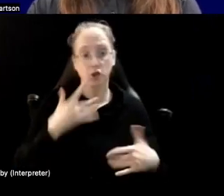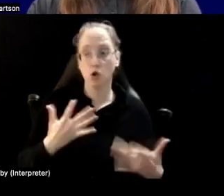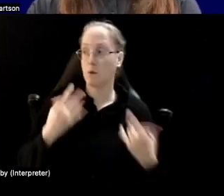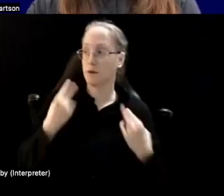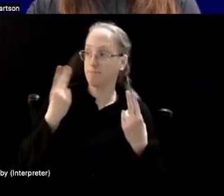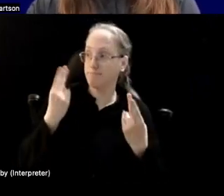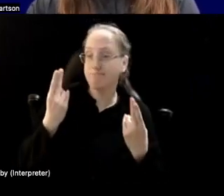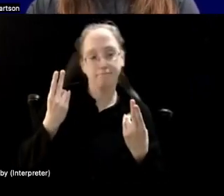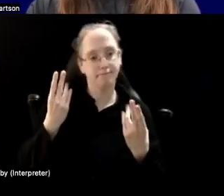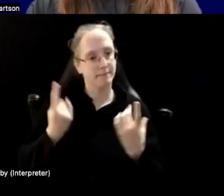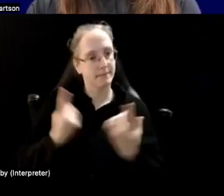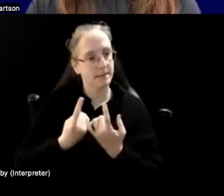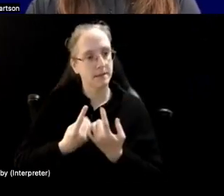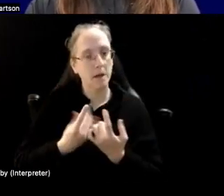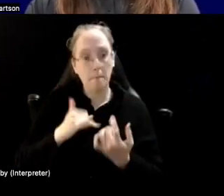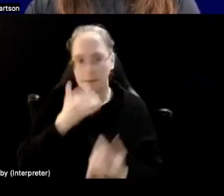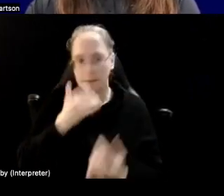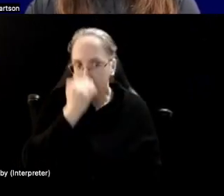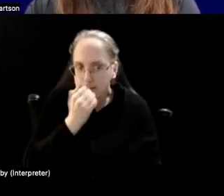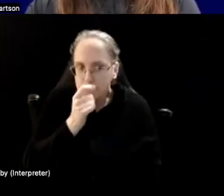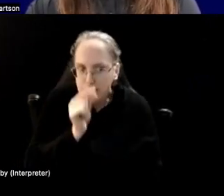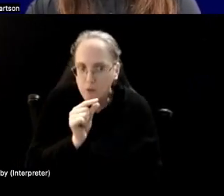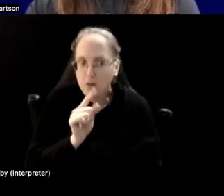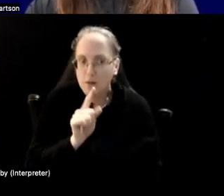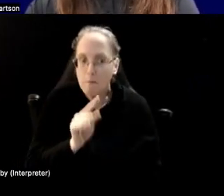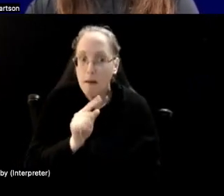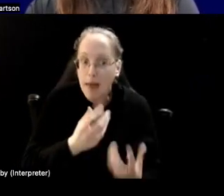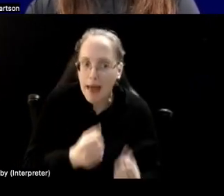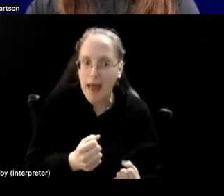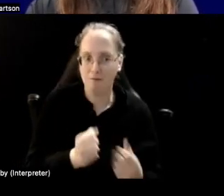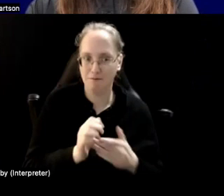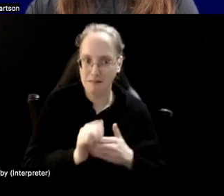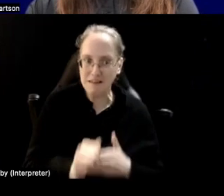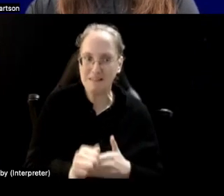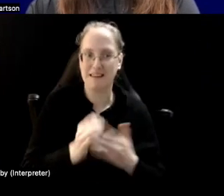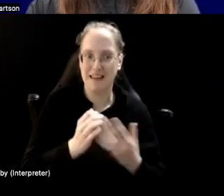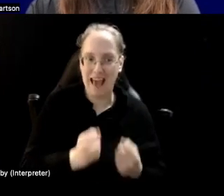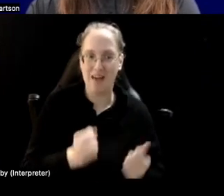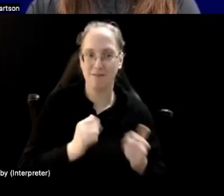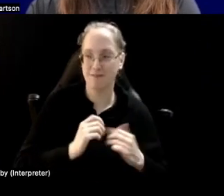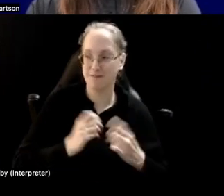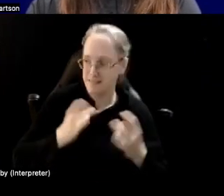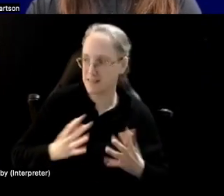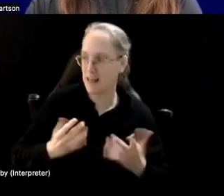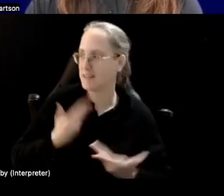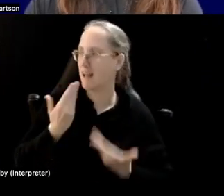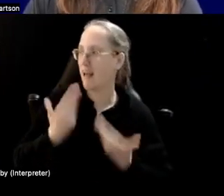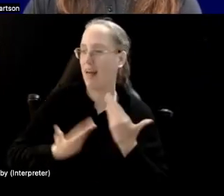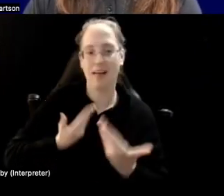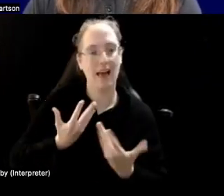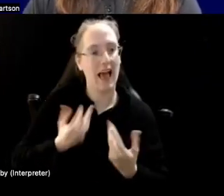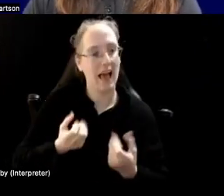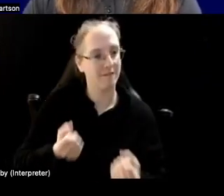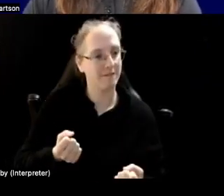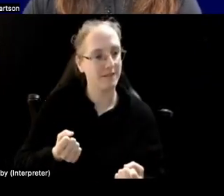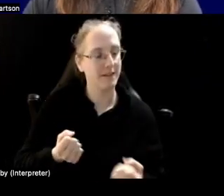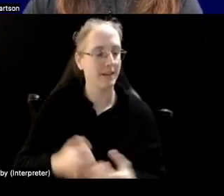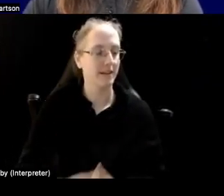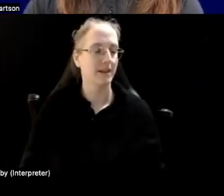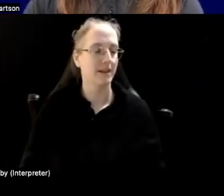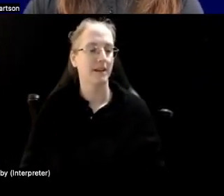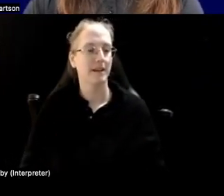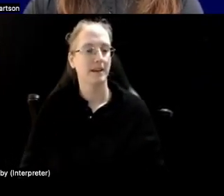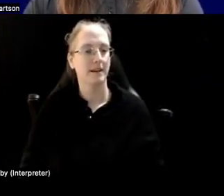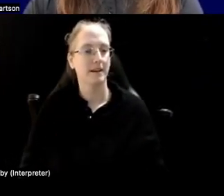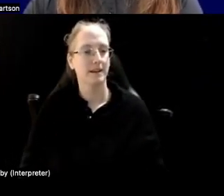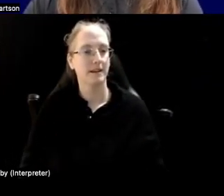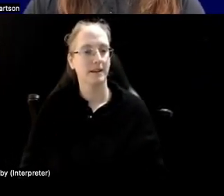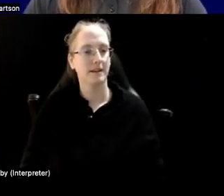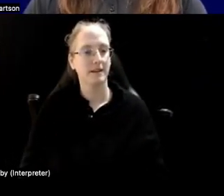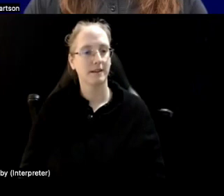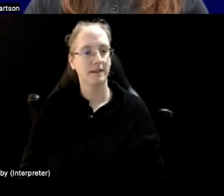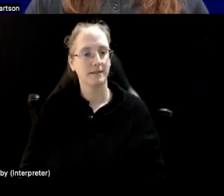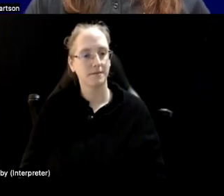maybe very subtle things, but they are leading and they are initiating things. I think sometimes